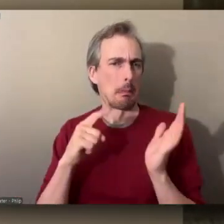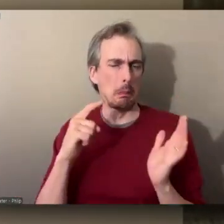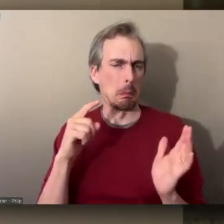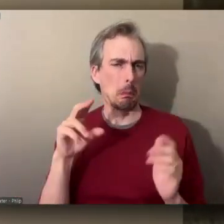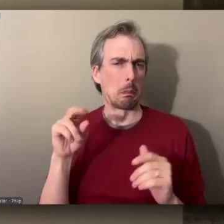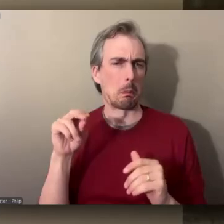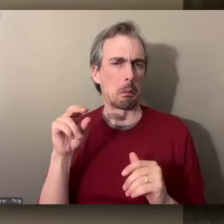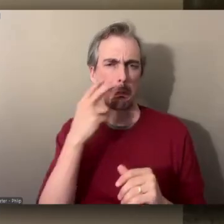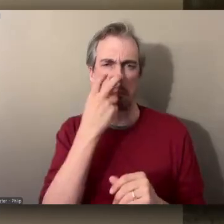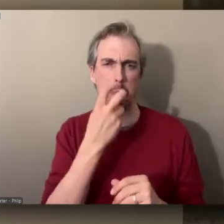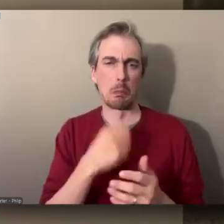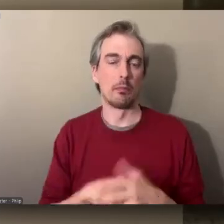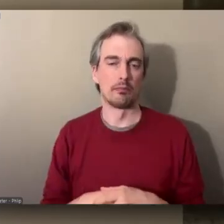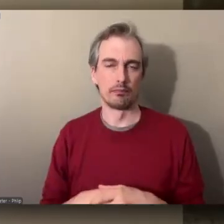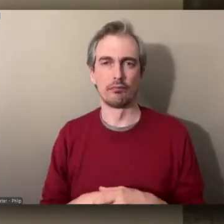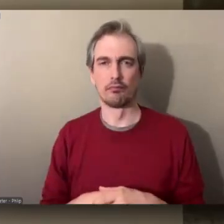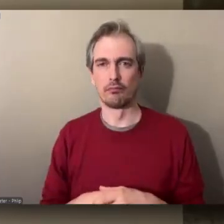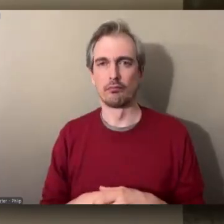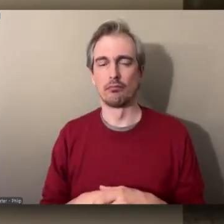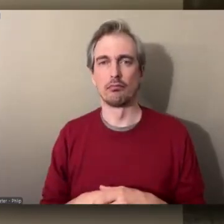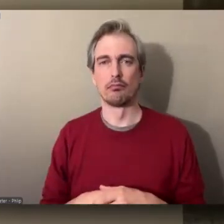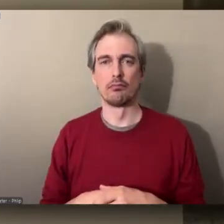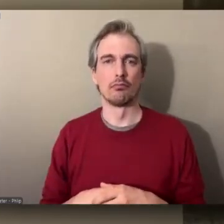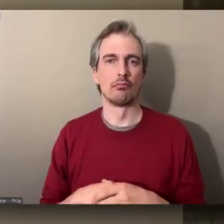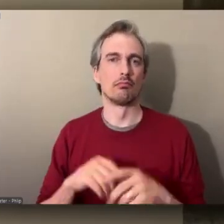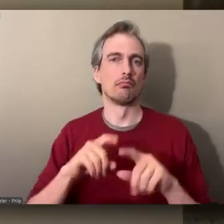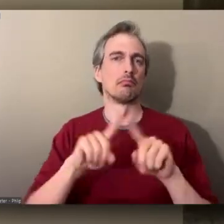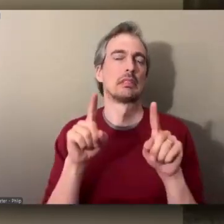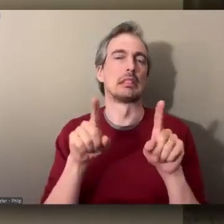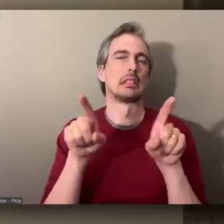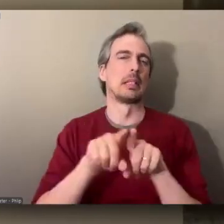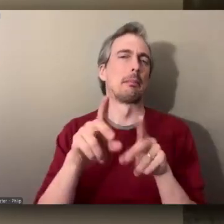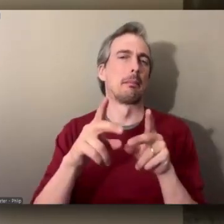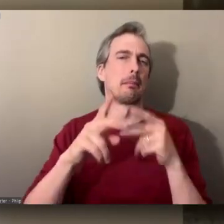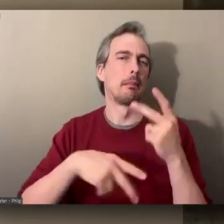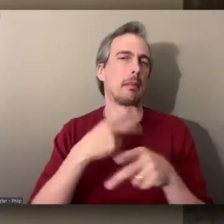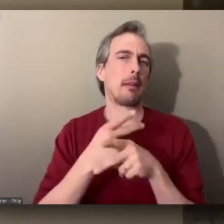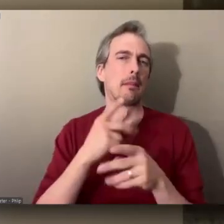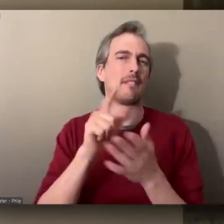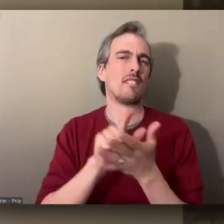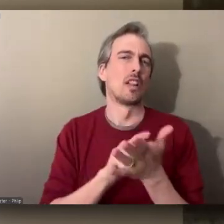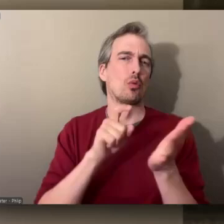we are under the same type of legal requirement that if our website did not conform -- and we